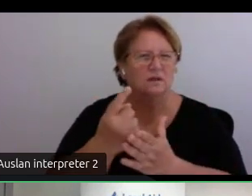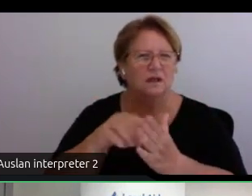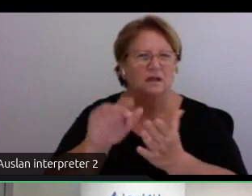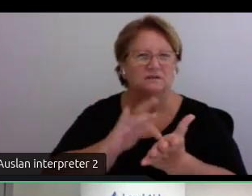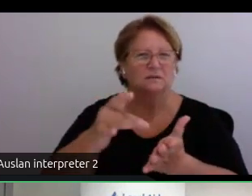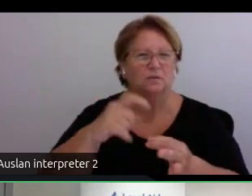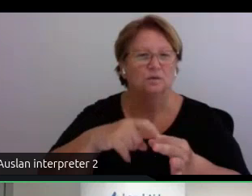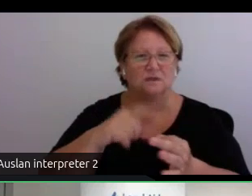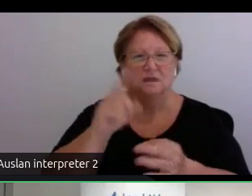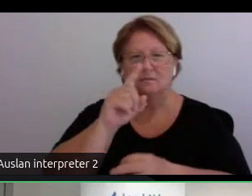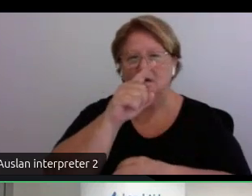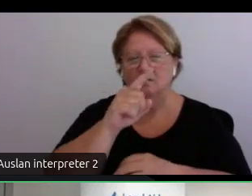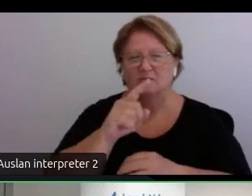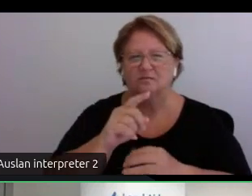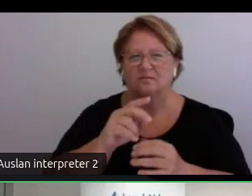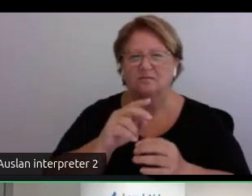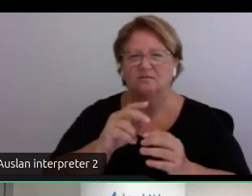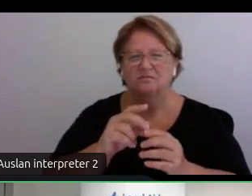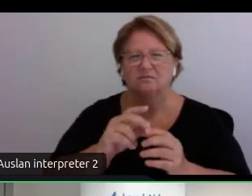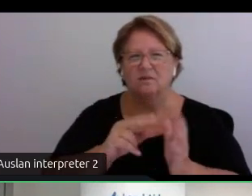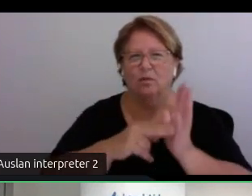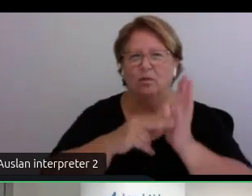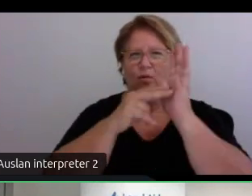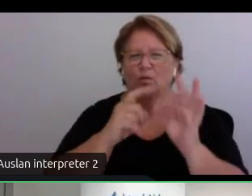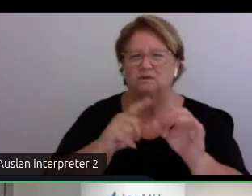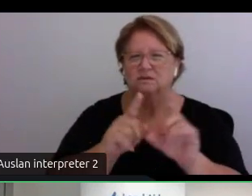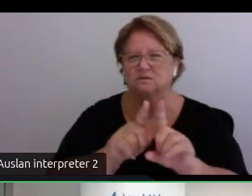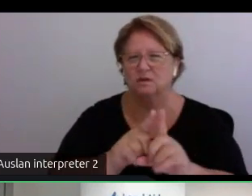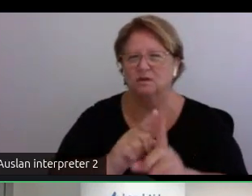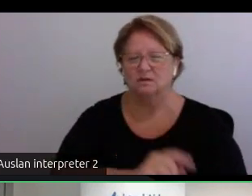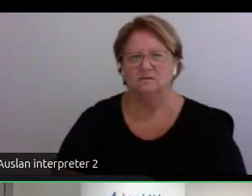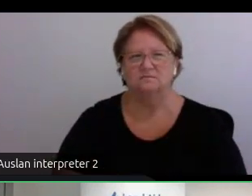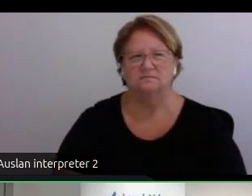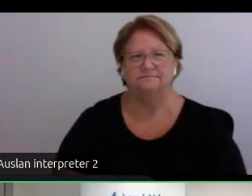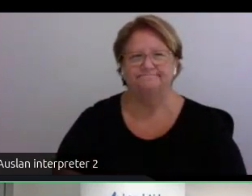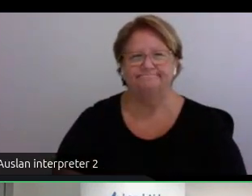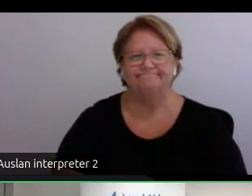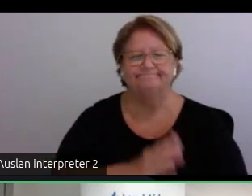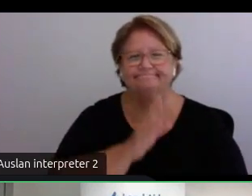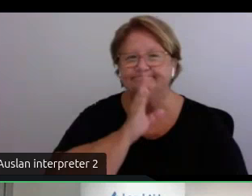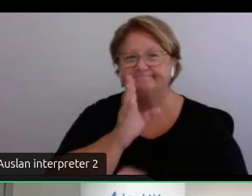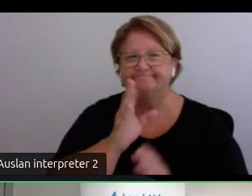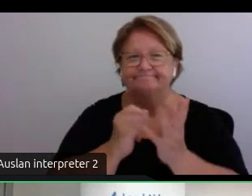happening in central Queensland and far western Queensland and that space. Um, sadly scams are